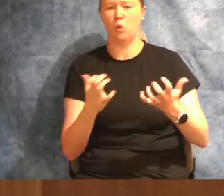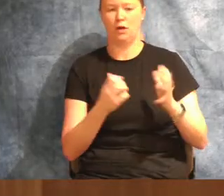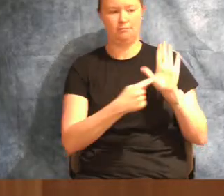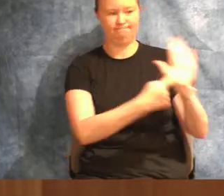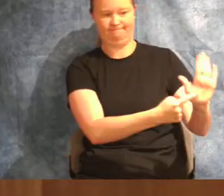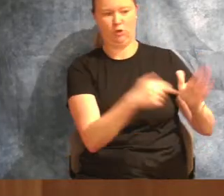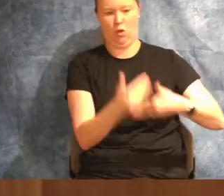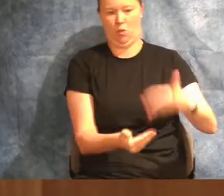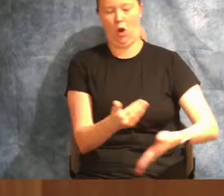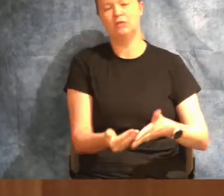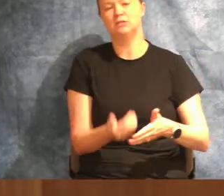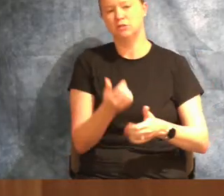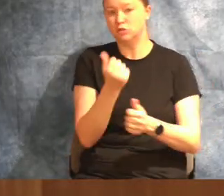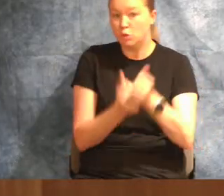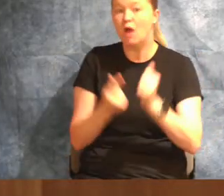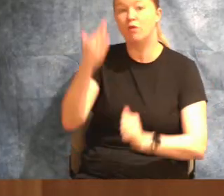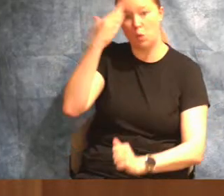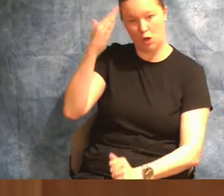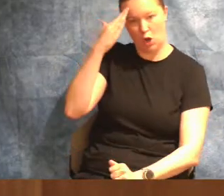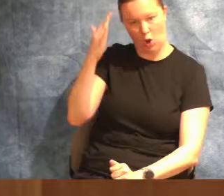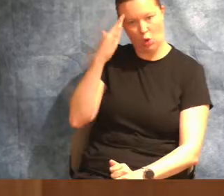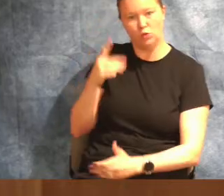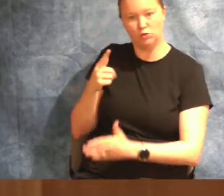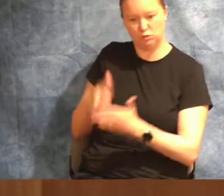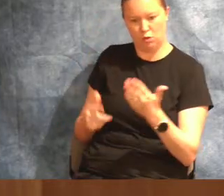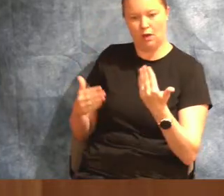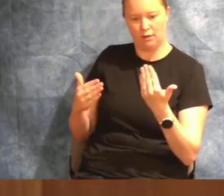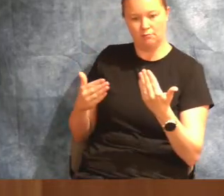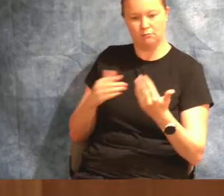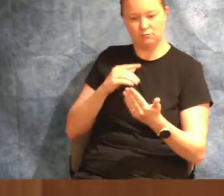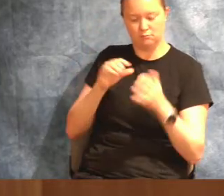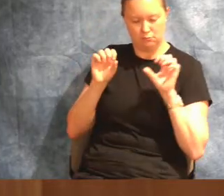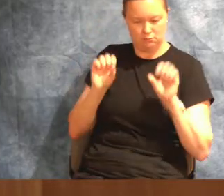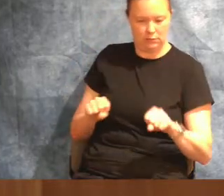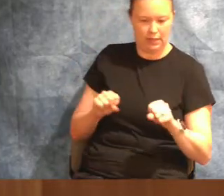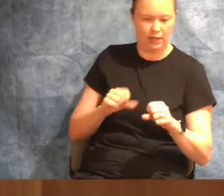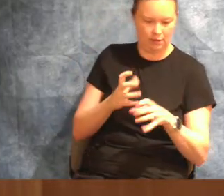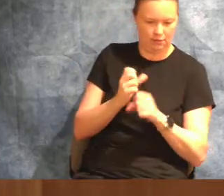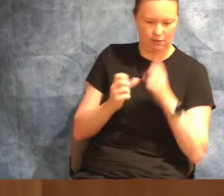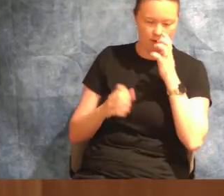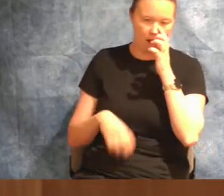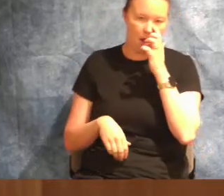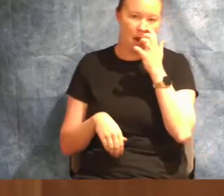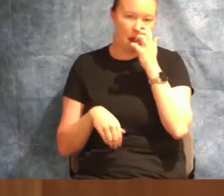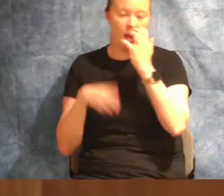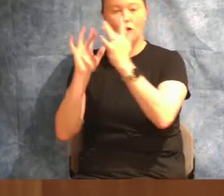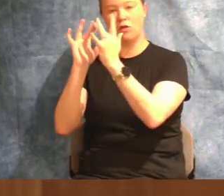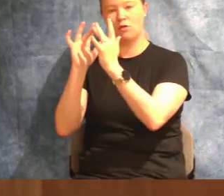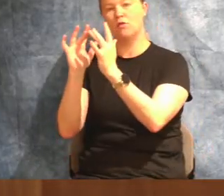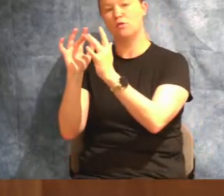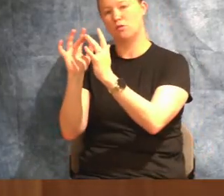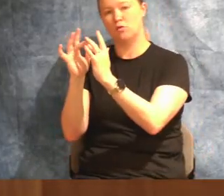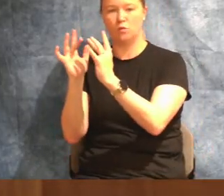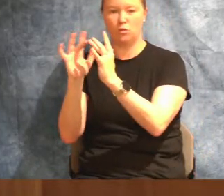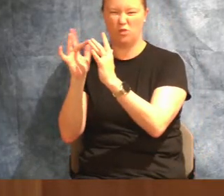that everybody was aware what they're entitled to. Um, the remote remote work policy, like Jeff said,